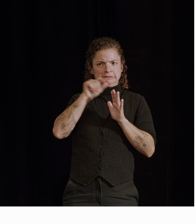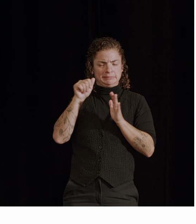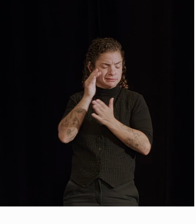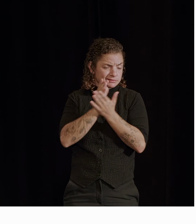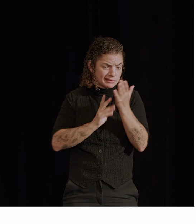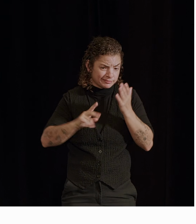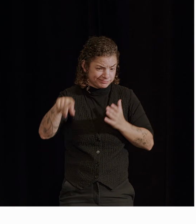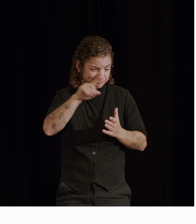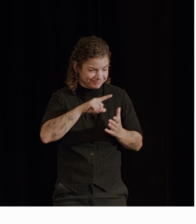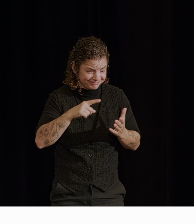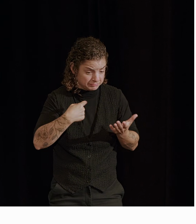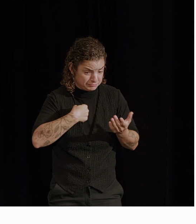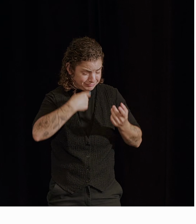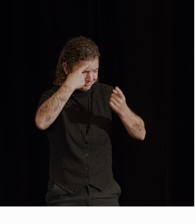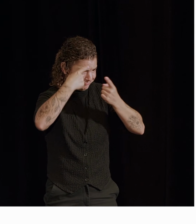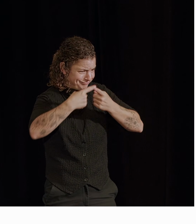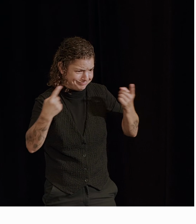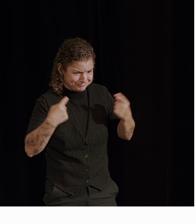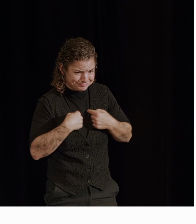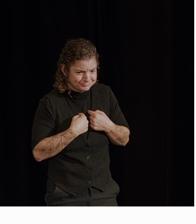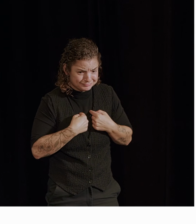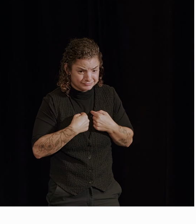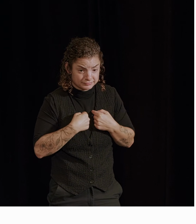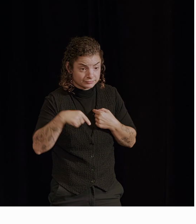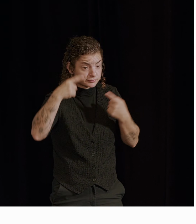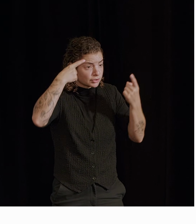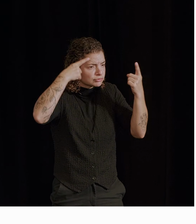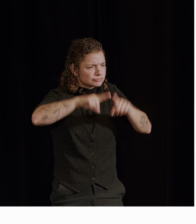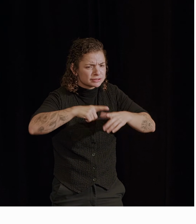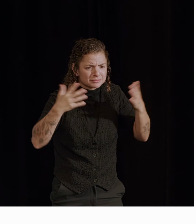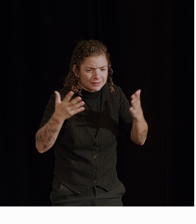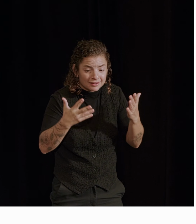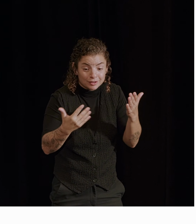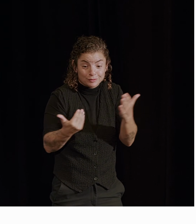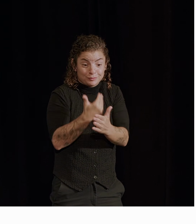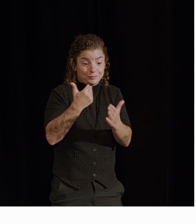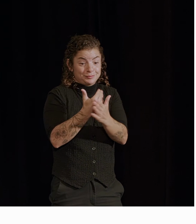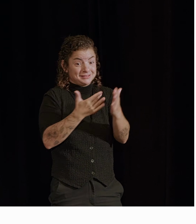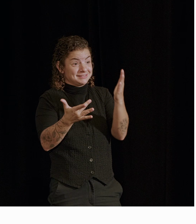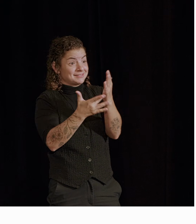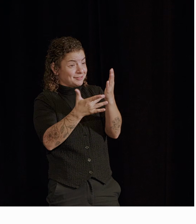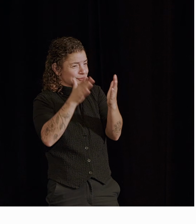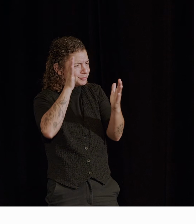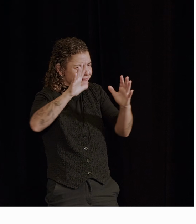technology to elevate everybody. And I think there's lots of opportunity for